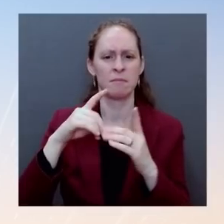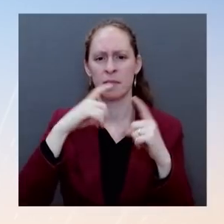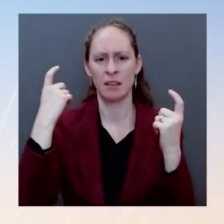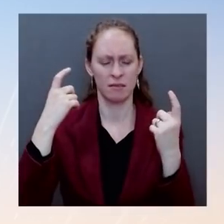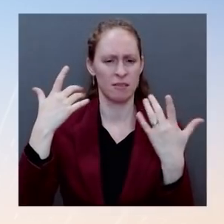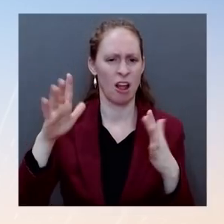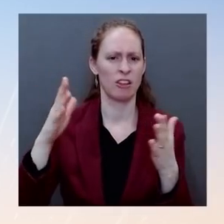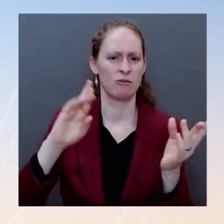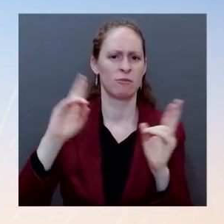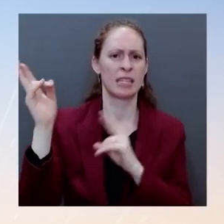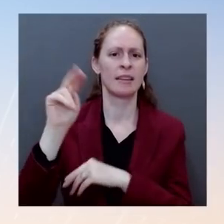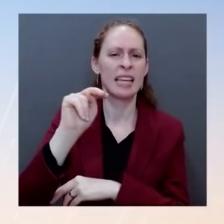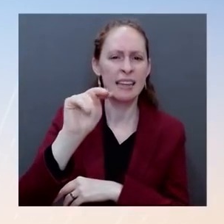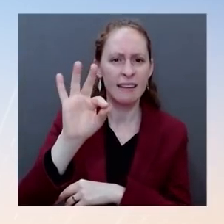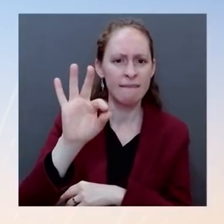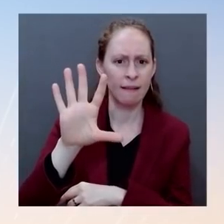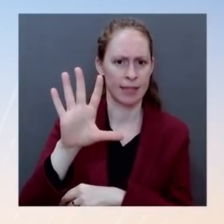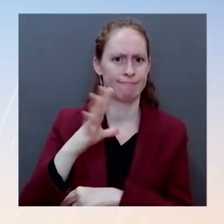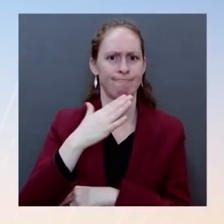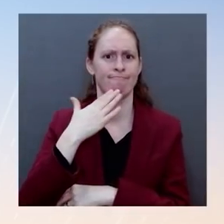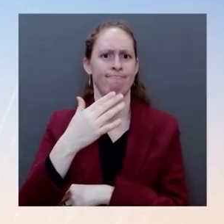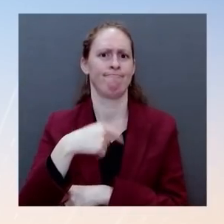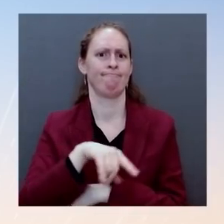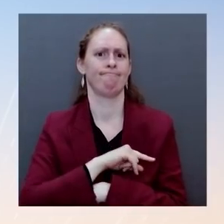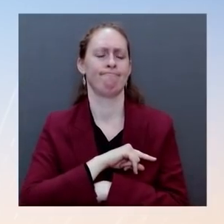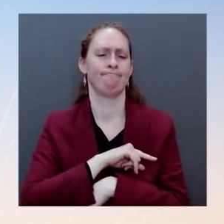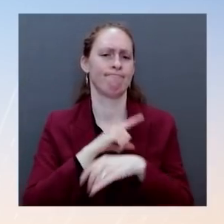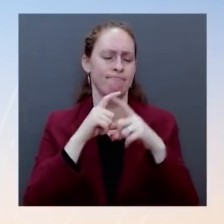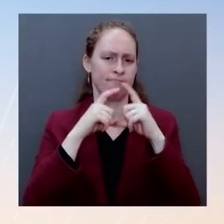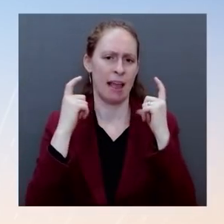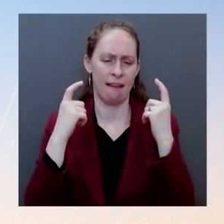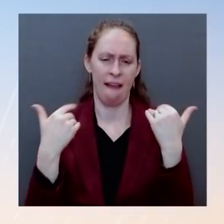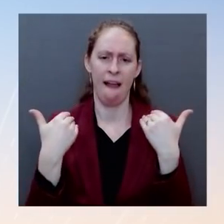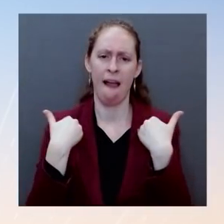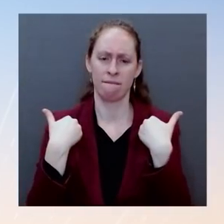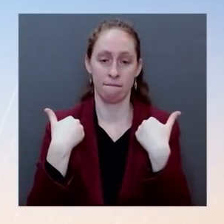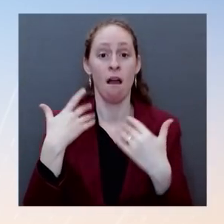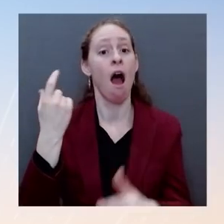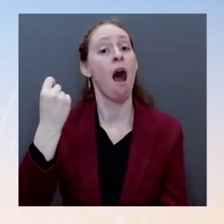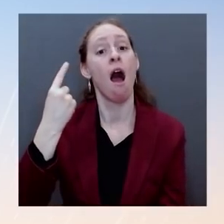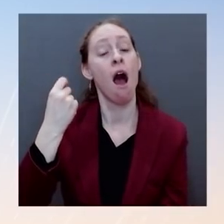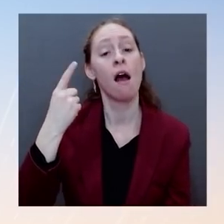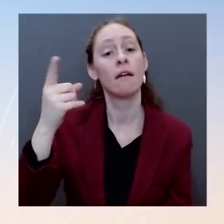What the CDC director conveyed is that they're going -- they're in the process of updating the information